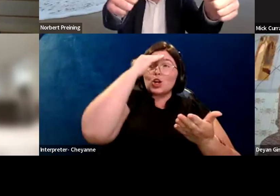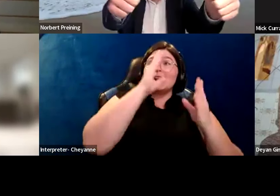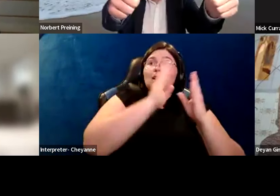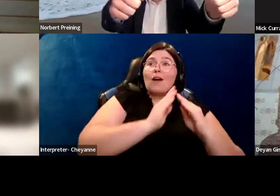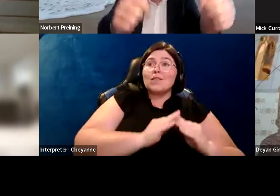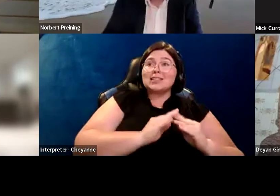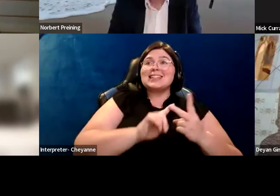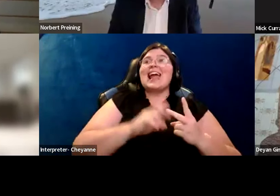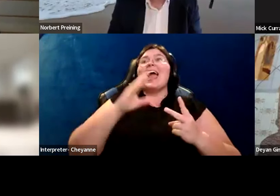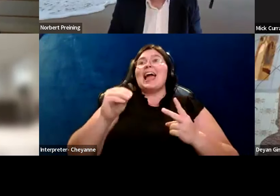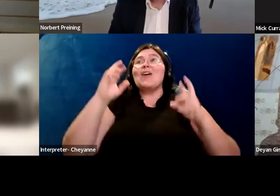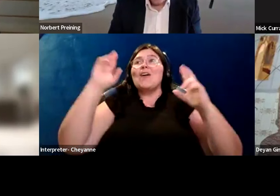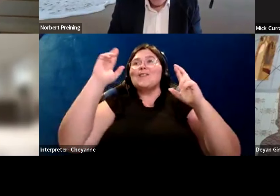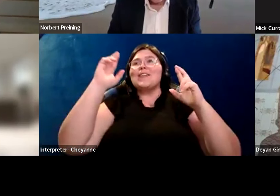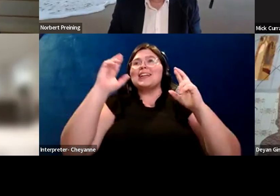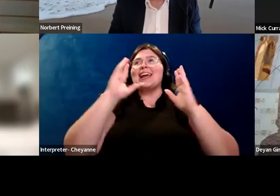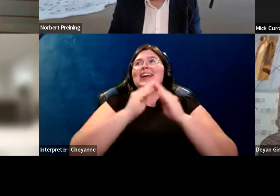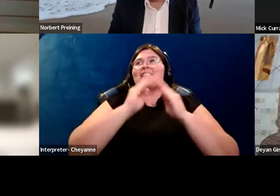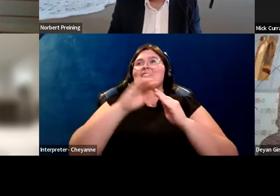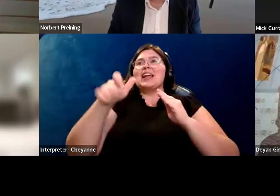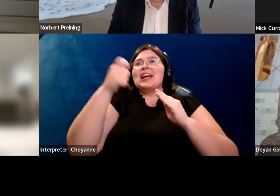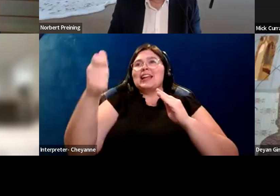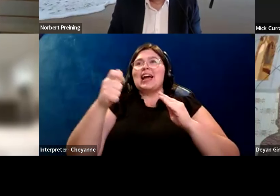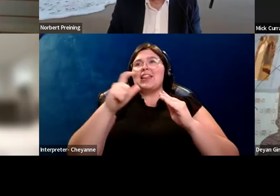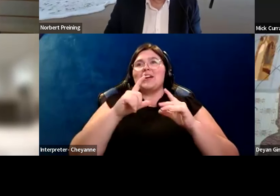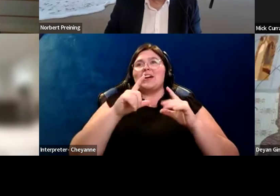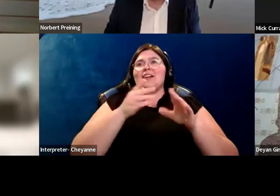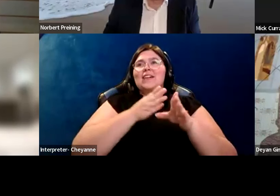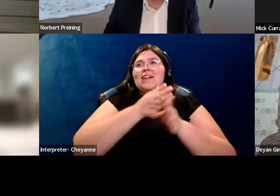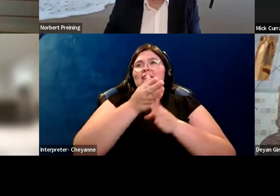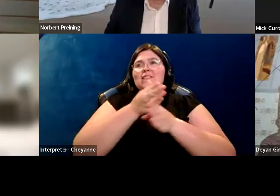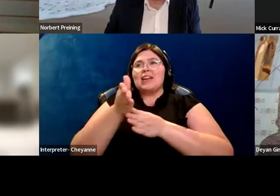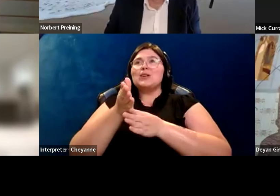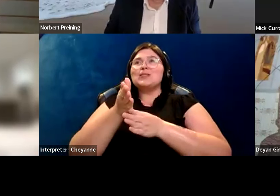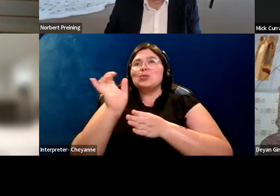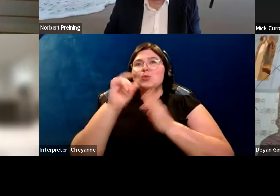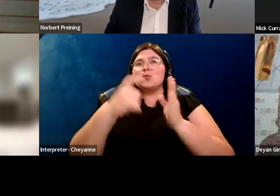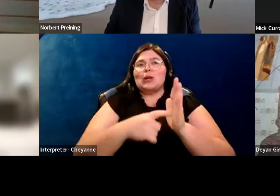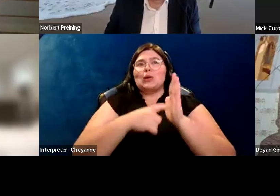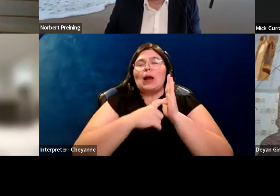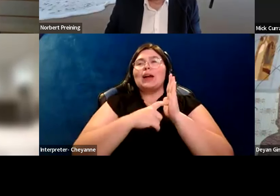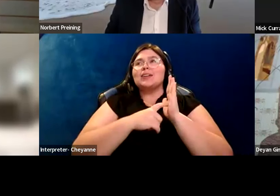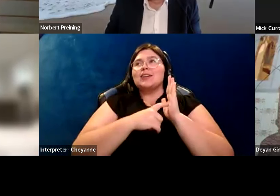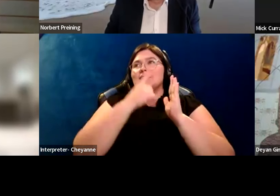conferences in other fields as well, to require-- not necessarily require, to--